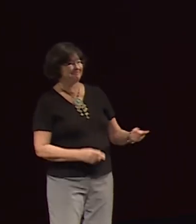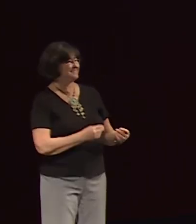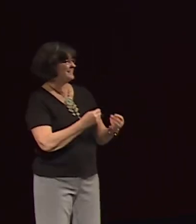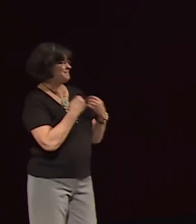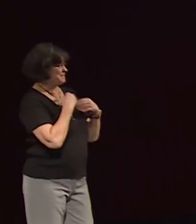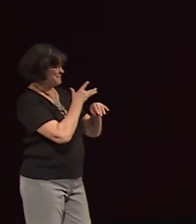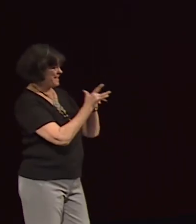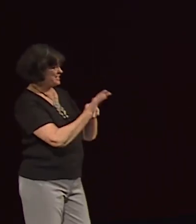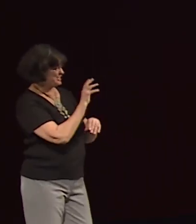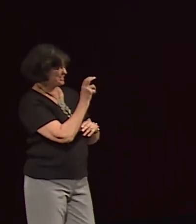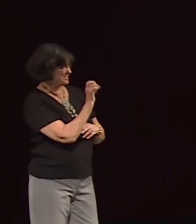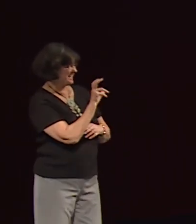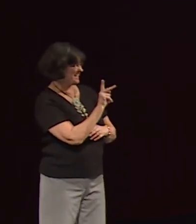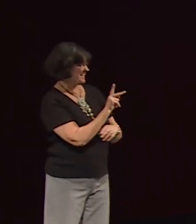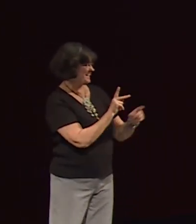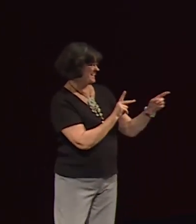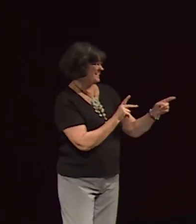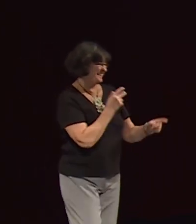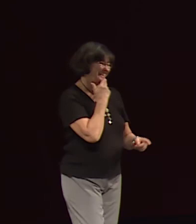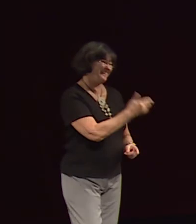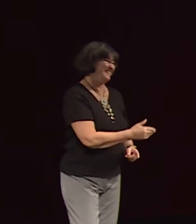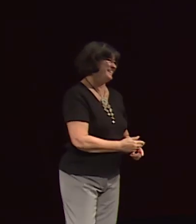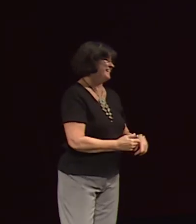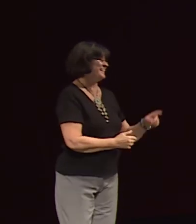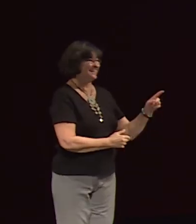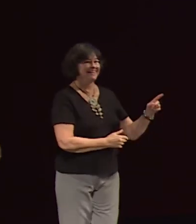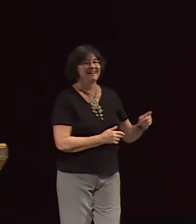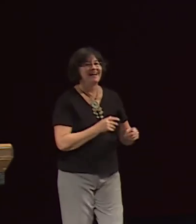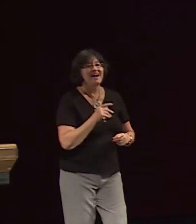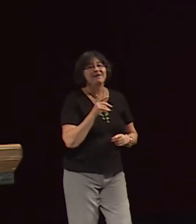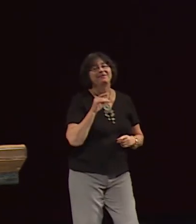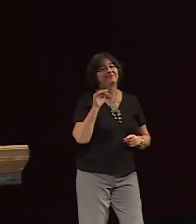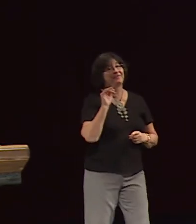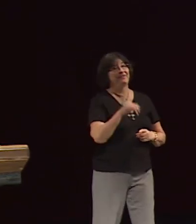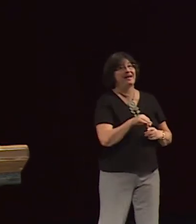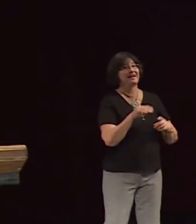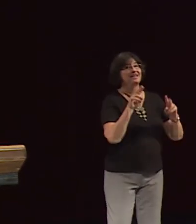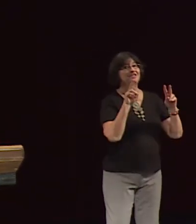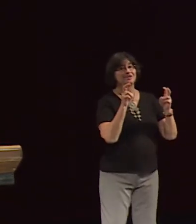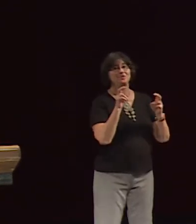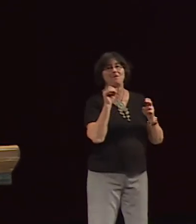Wow. You're giving me a blank check. I love it. Ha ha ha!